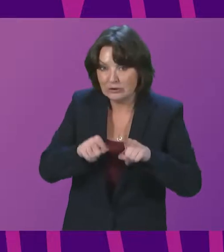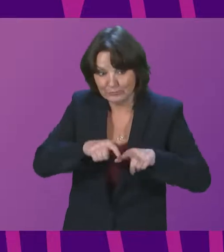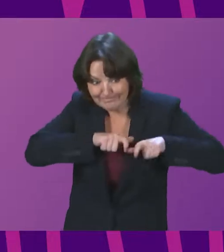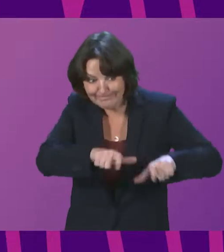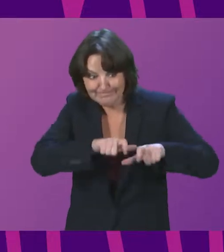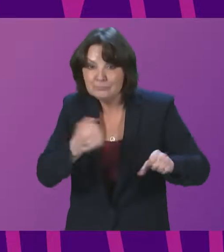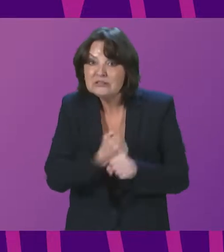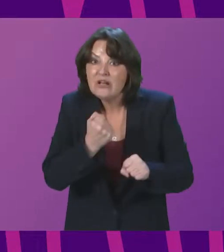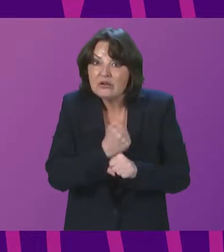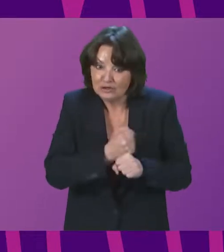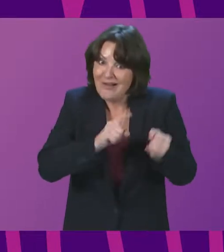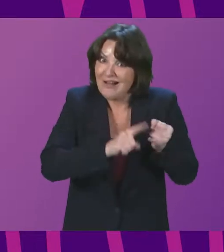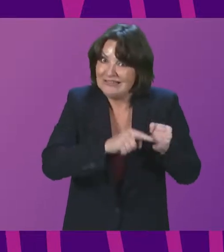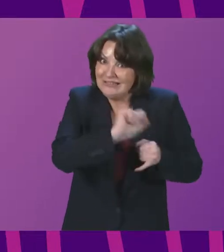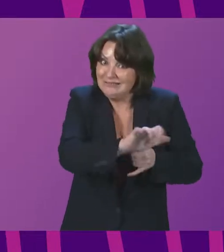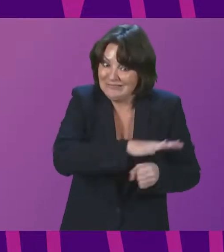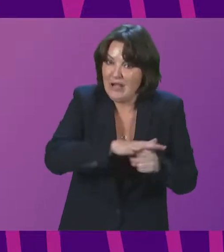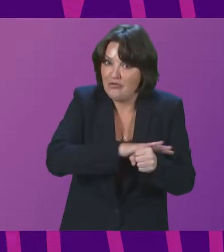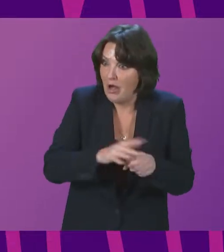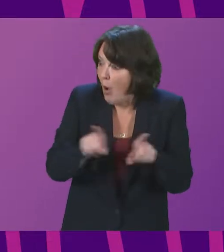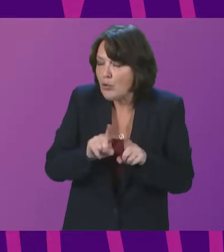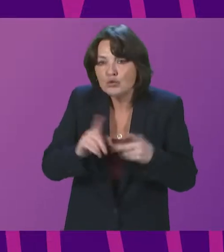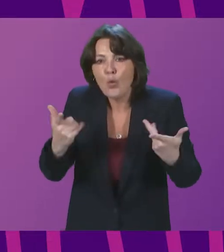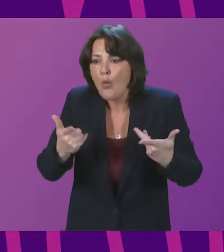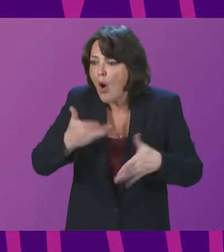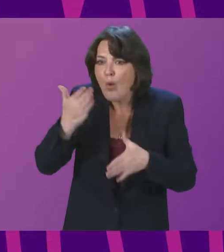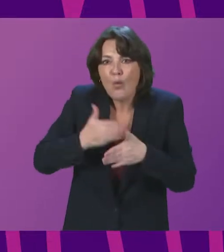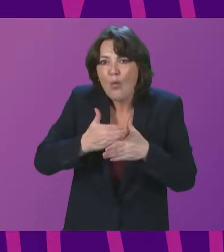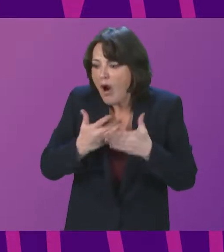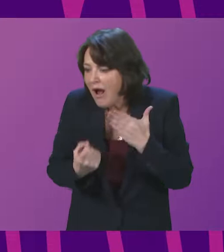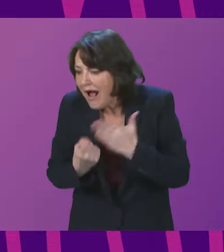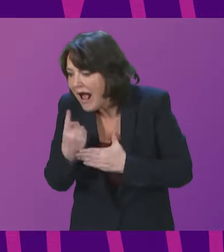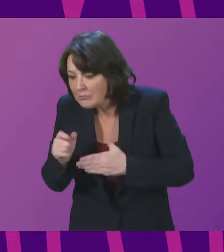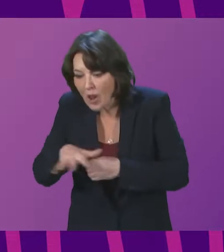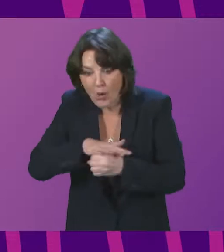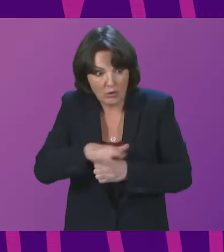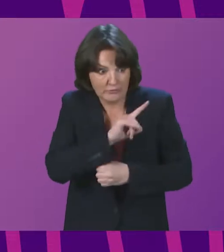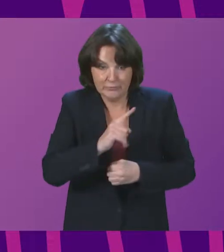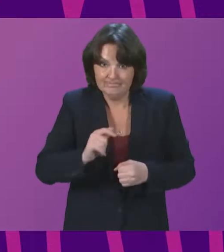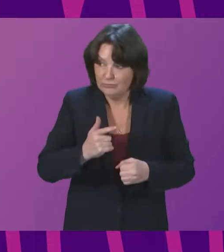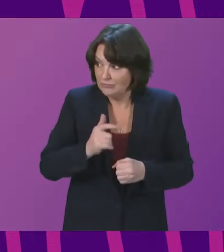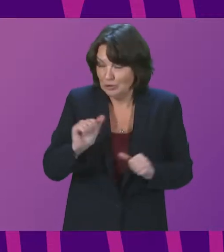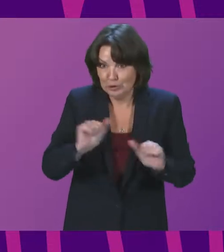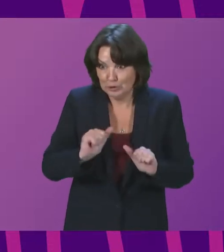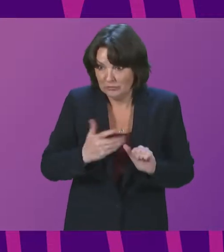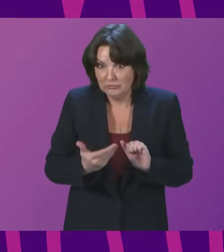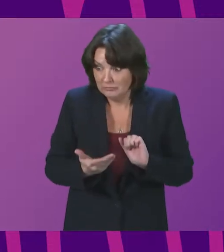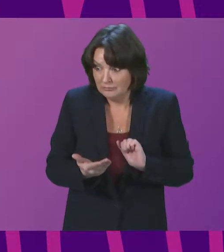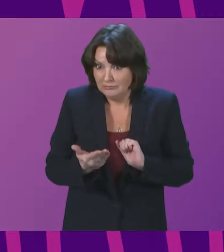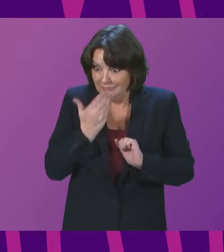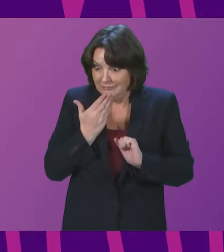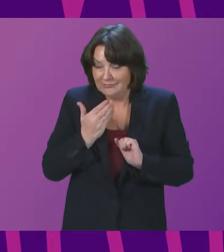What work will be going on to support those local workers who, sadly, are facing redundancy?